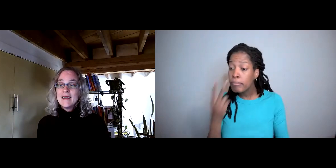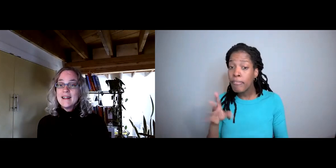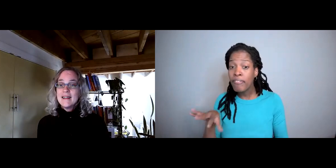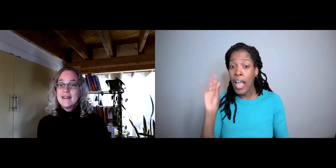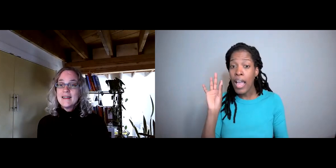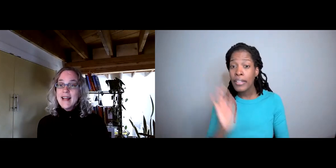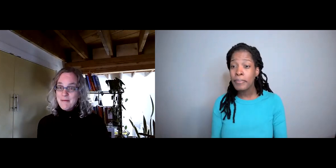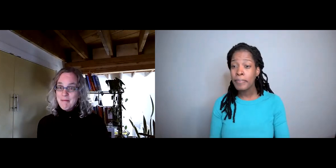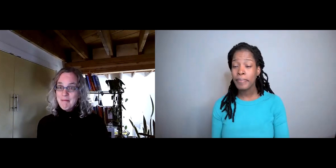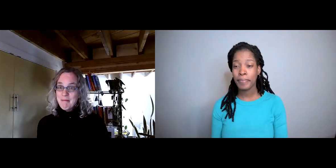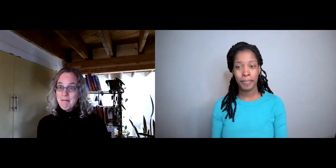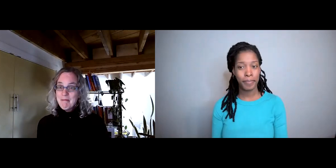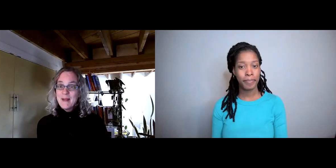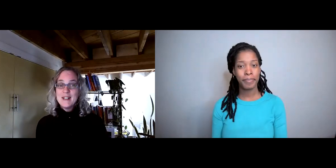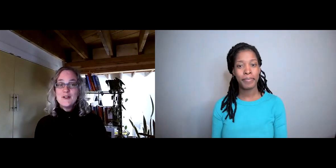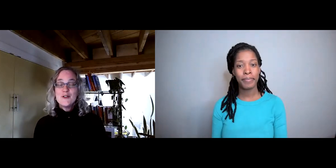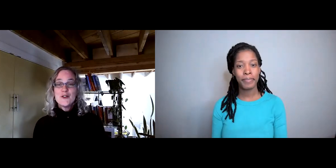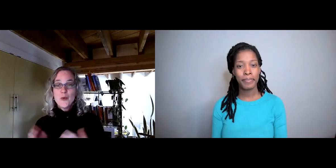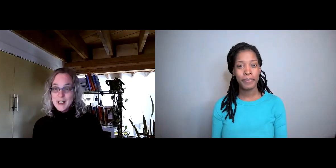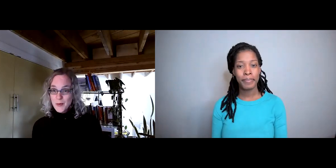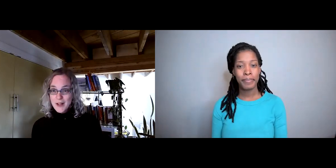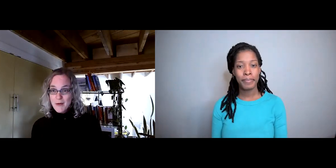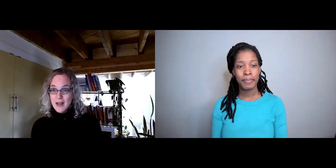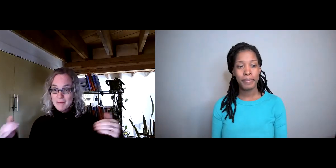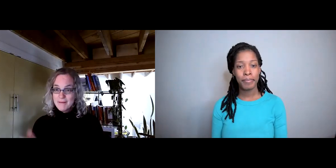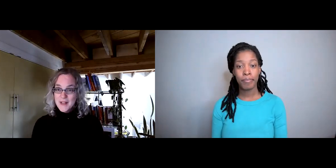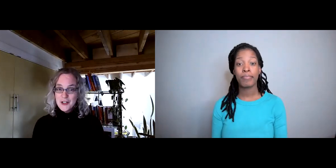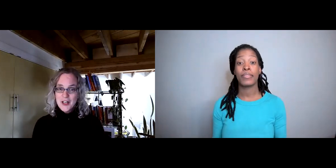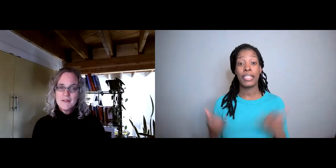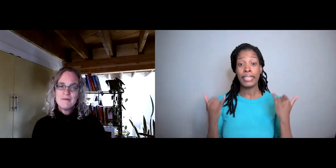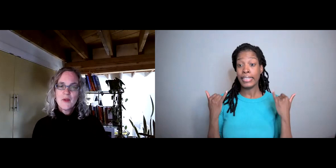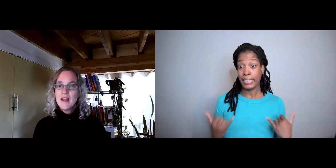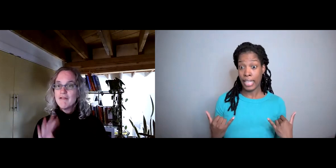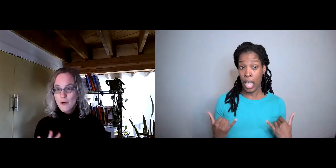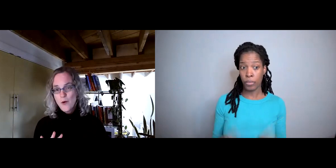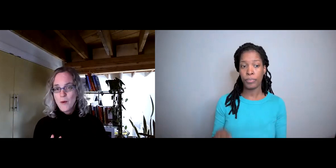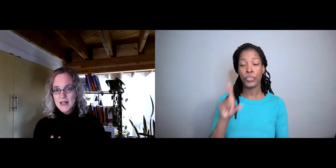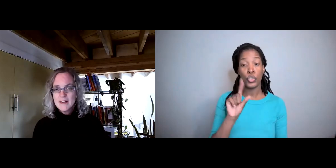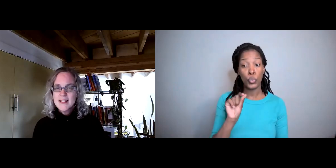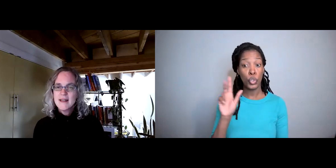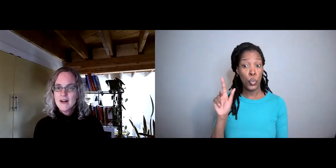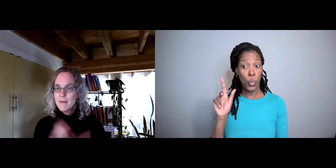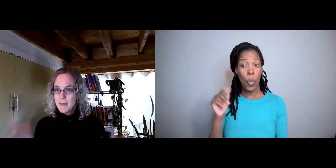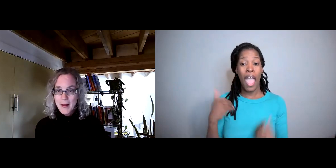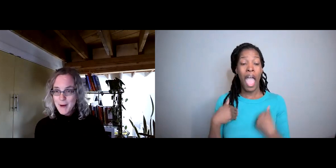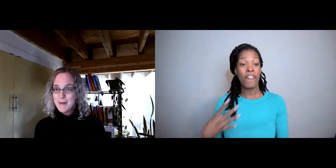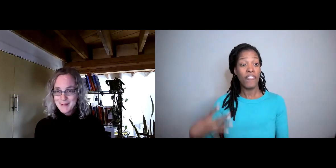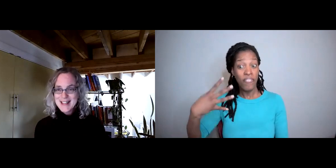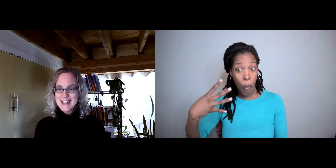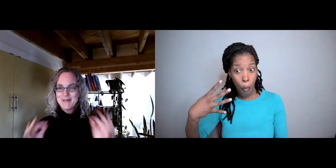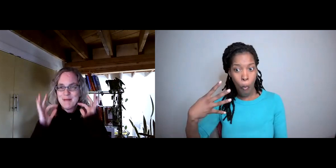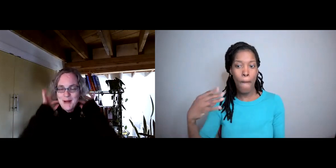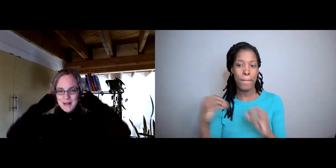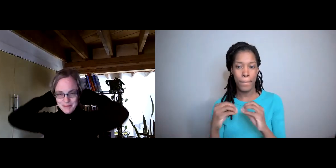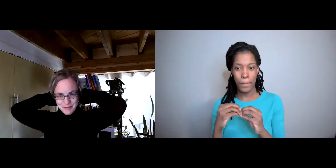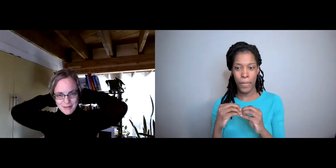Now, in 2023 this year we have 4 more webinars that are about about benefits and self employment.